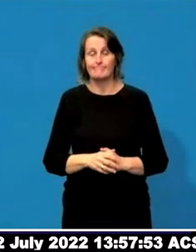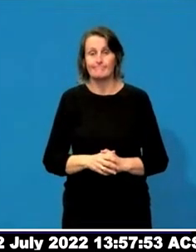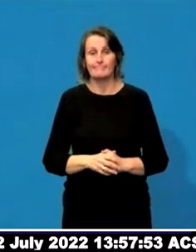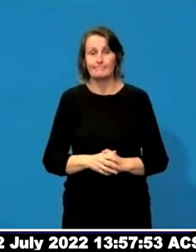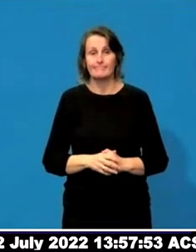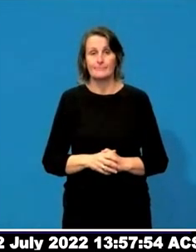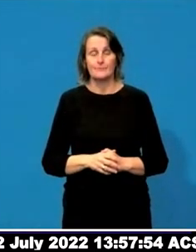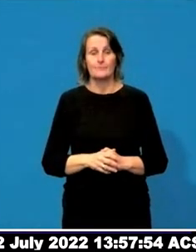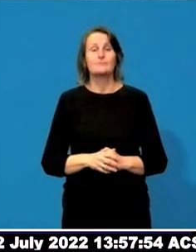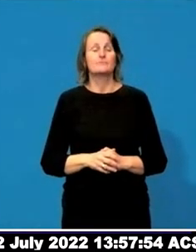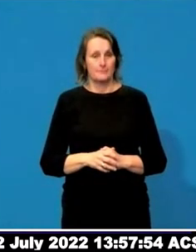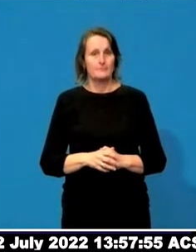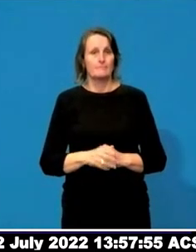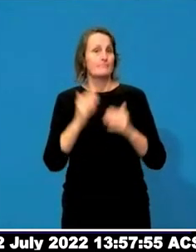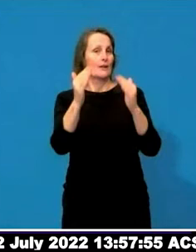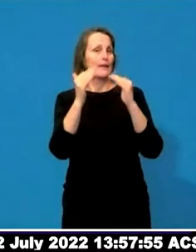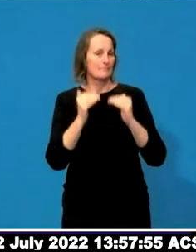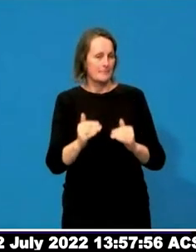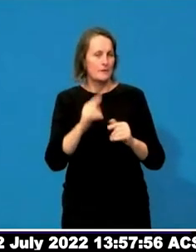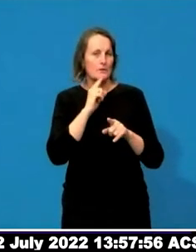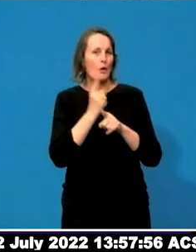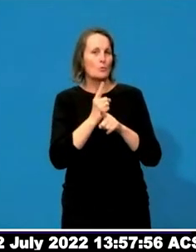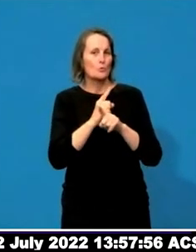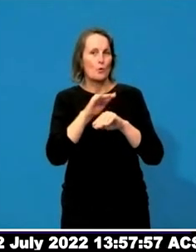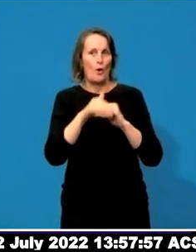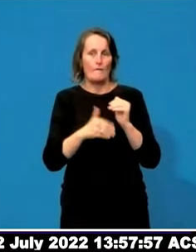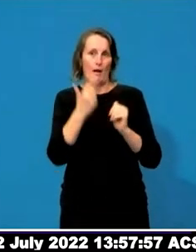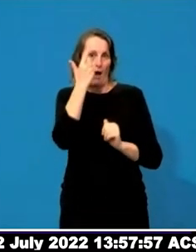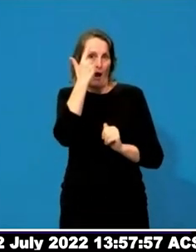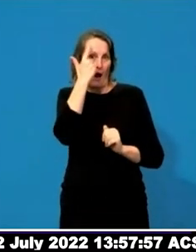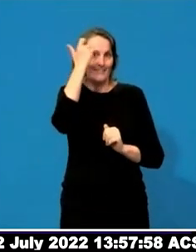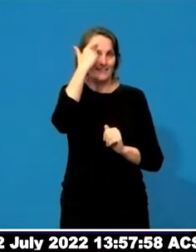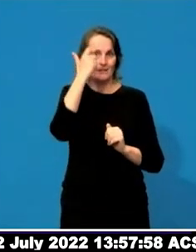MS McMAHON: Now, in - I just move on to talking about some solutions that you've proposed, and one of which